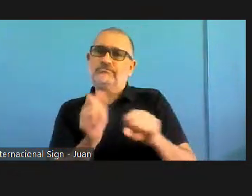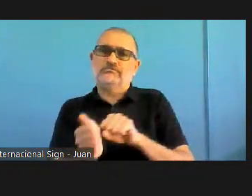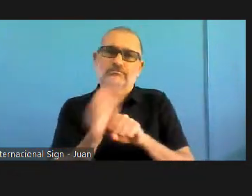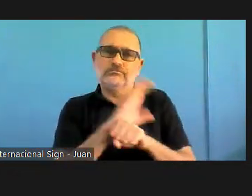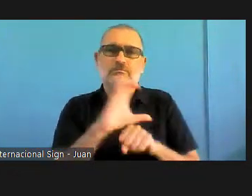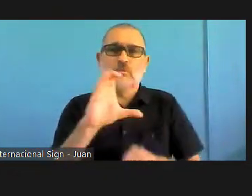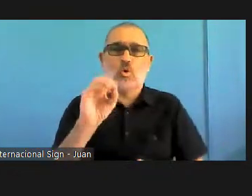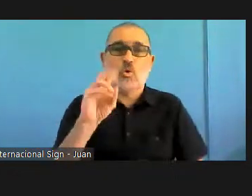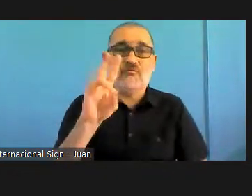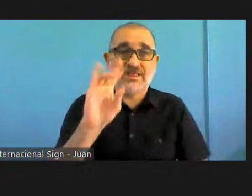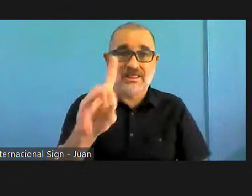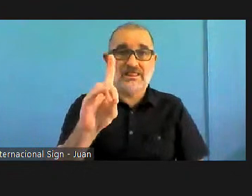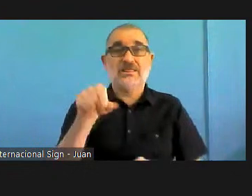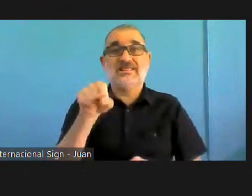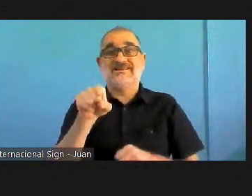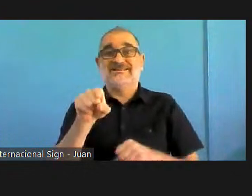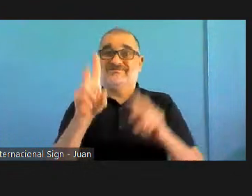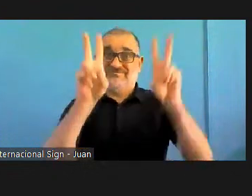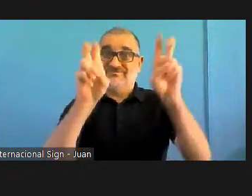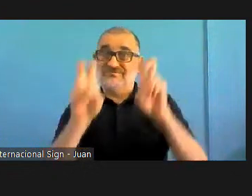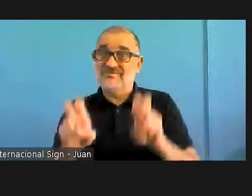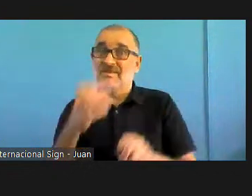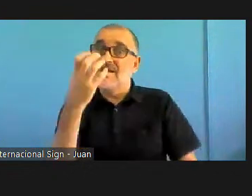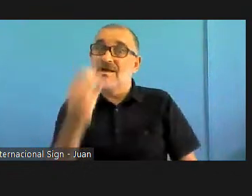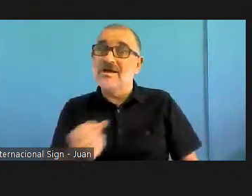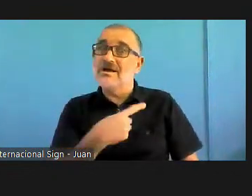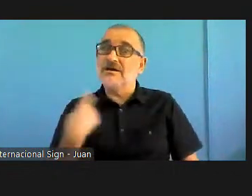the country, with the guiding principle being: No one